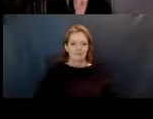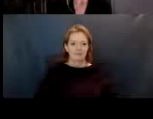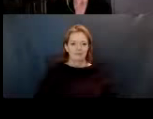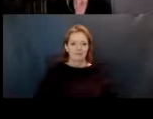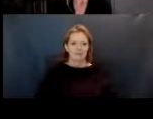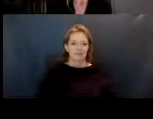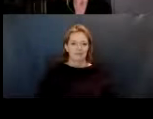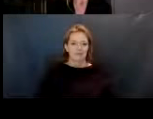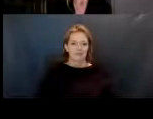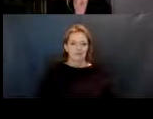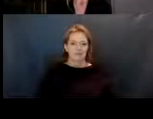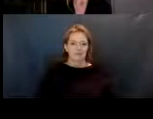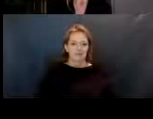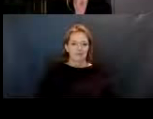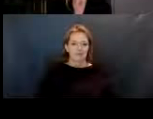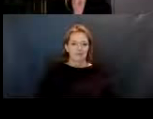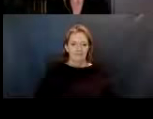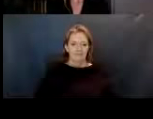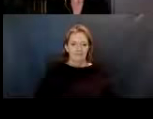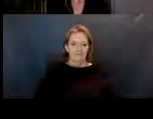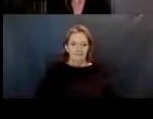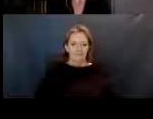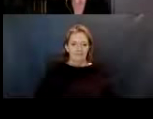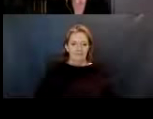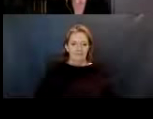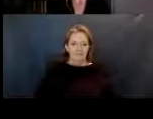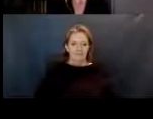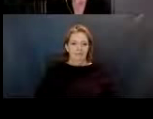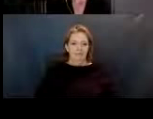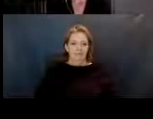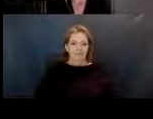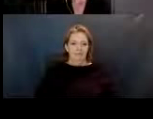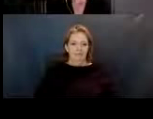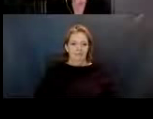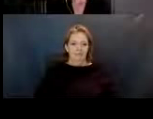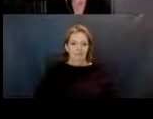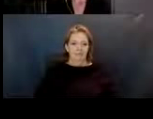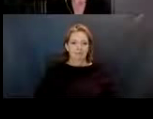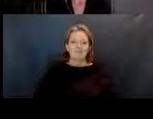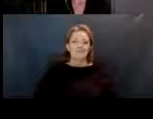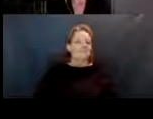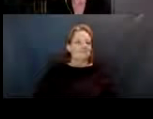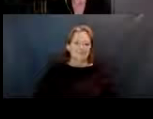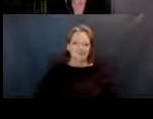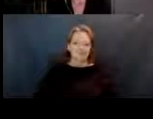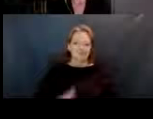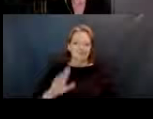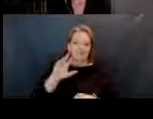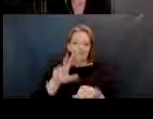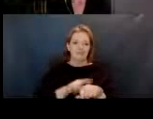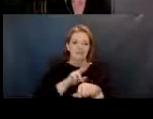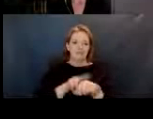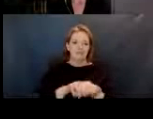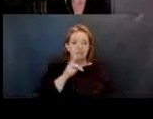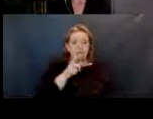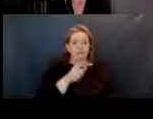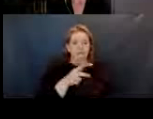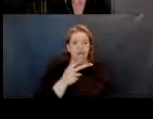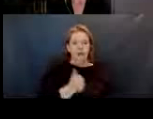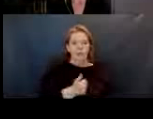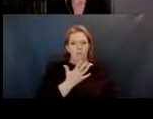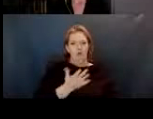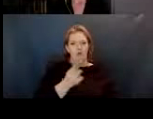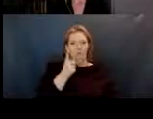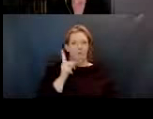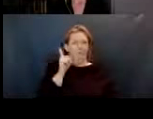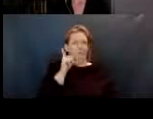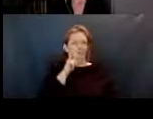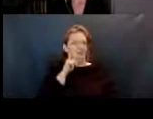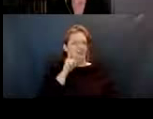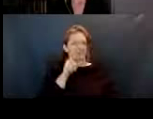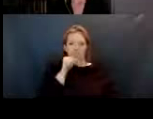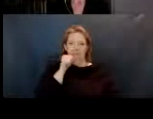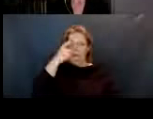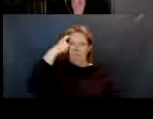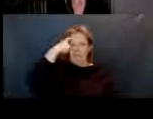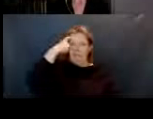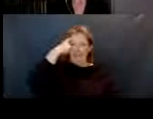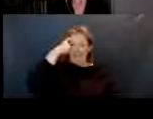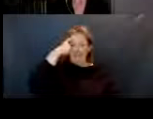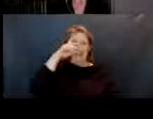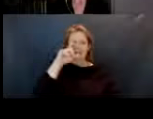Right, and so of course these forms sort of risk a kind of incoherence, but I am fascinated